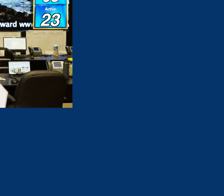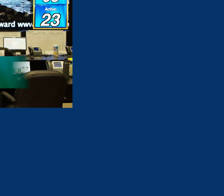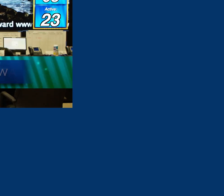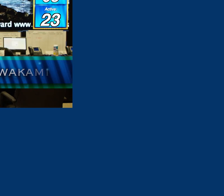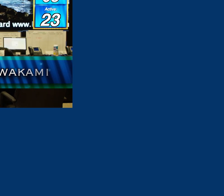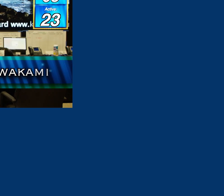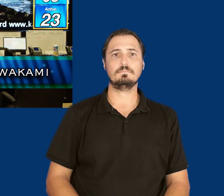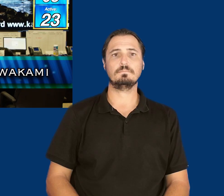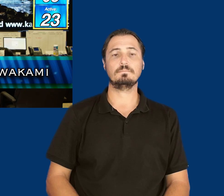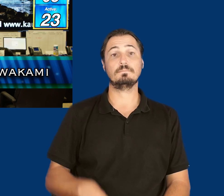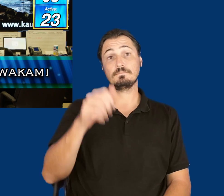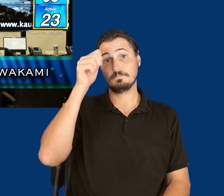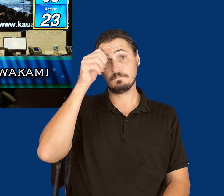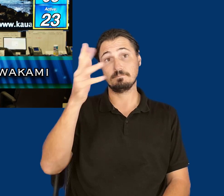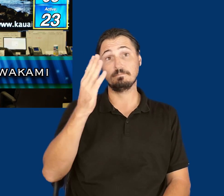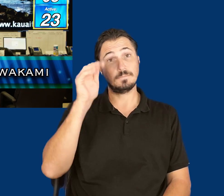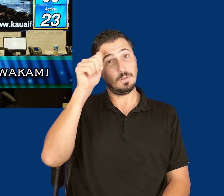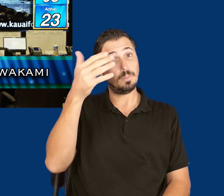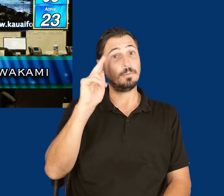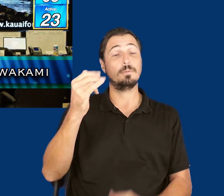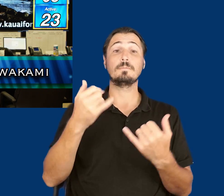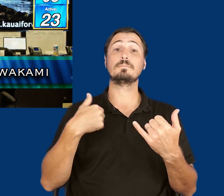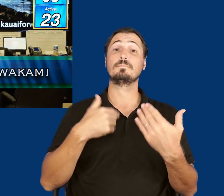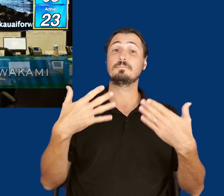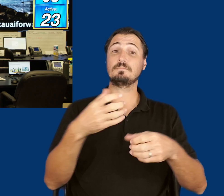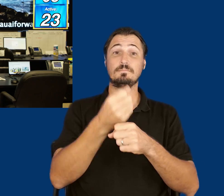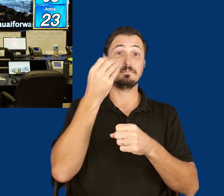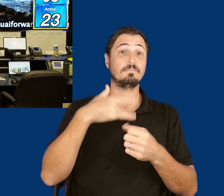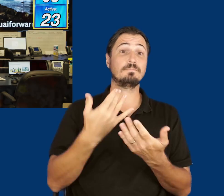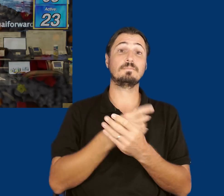Aloha Kaua‘i. Here is our COVID-19 briefing from Team Kaua‘i for Monday, November 23.